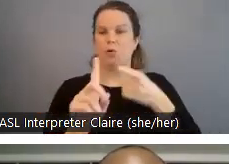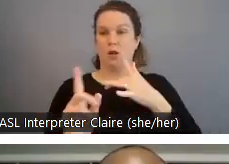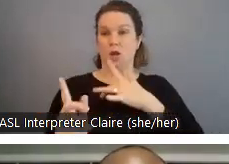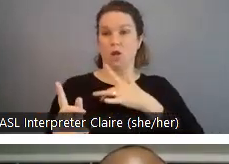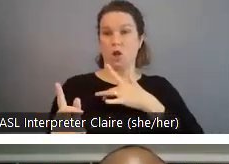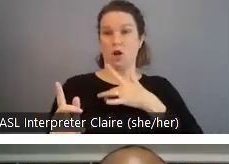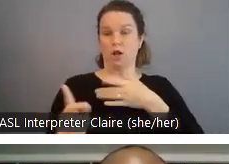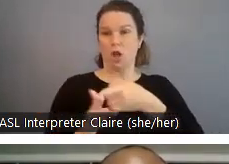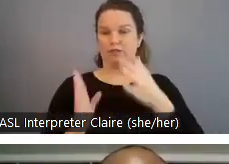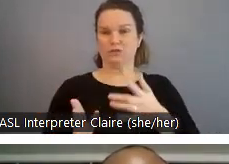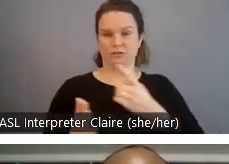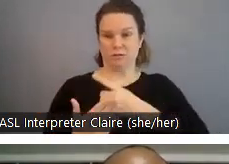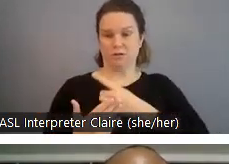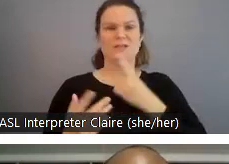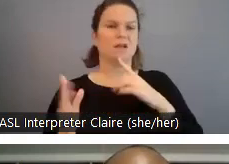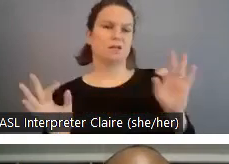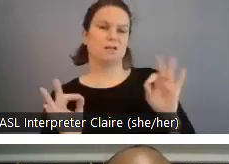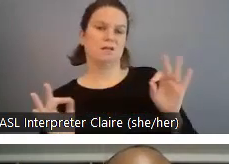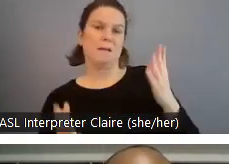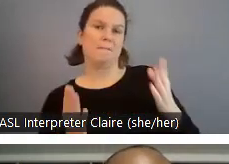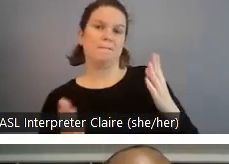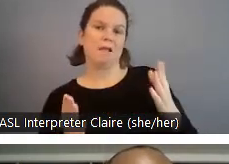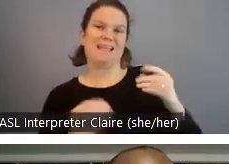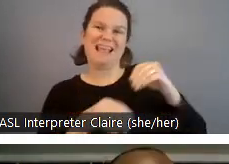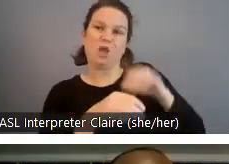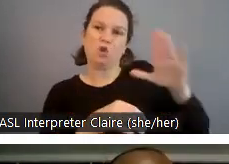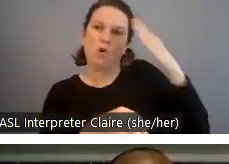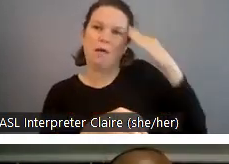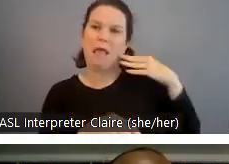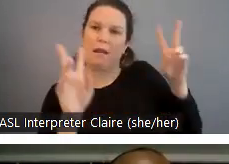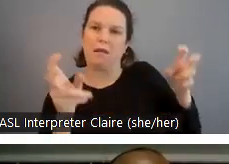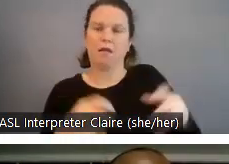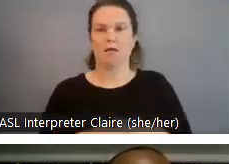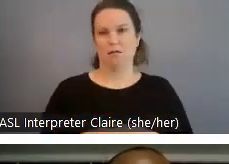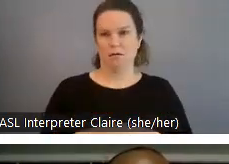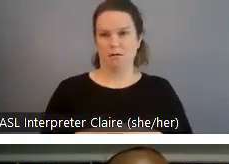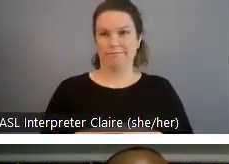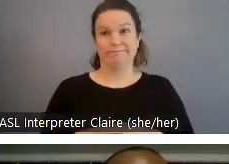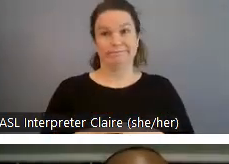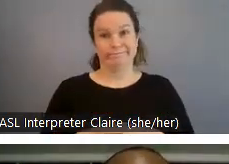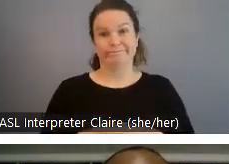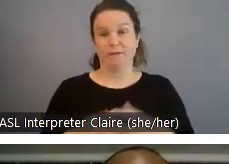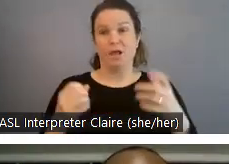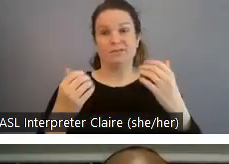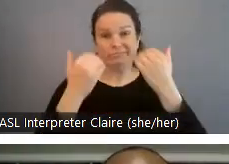racing, said that this might be quote-unquote all in her head. And she spent a significant amount of